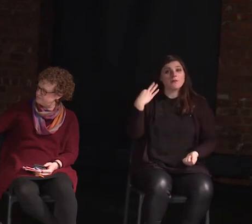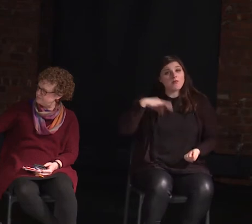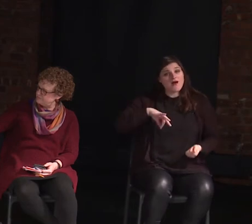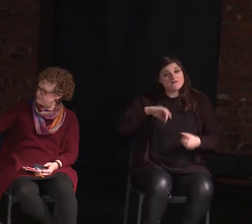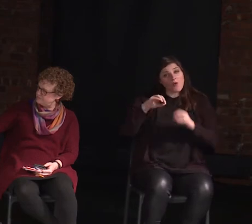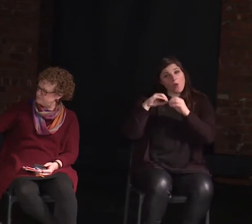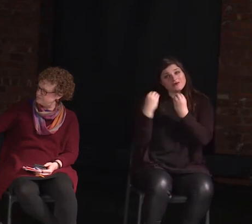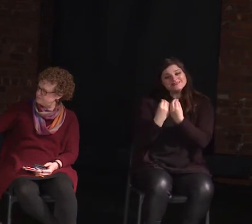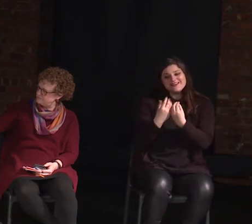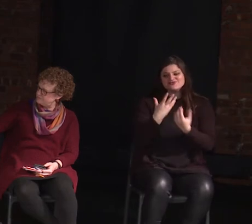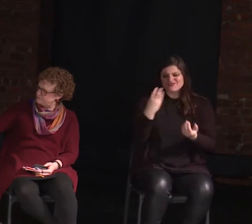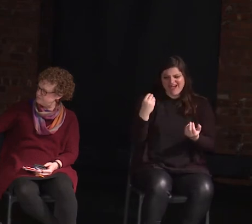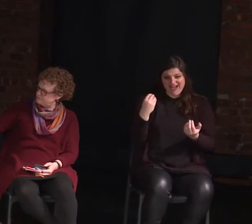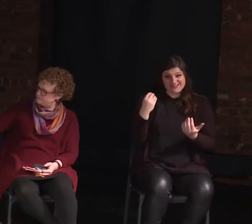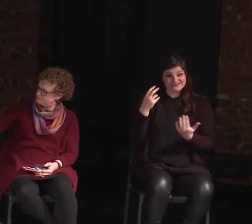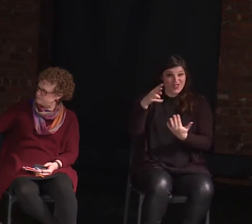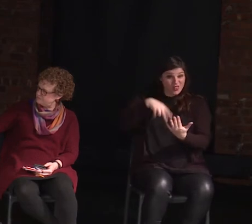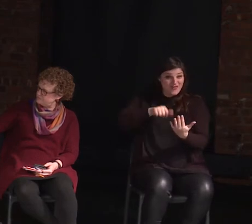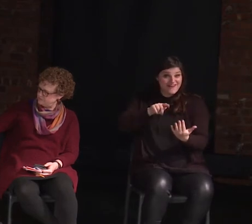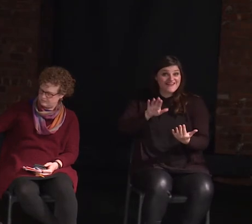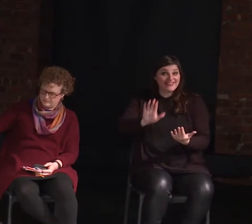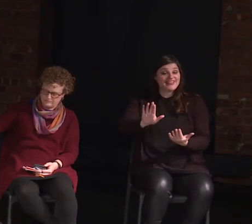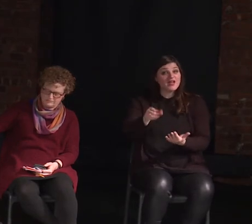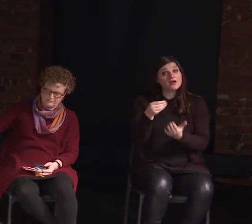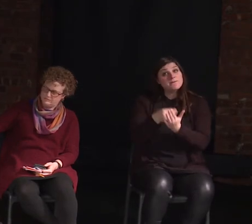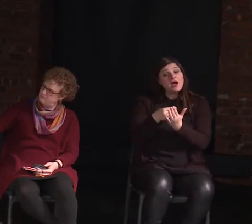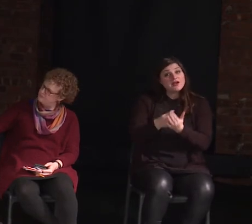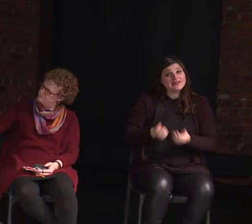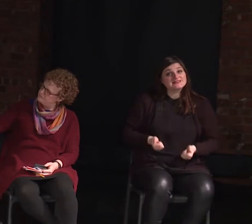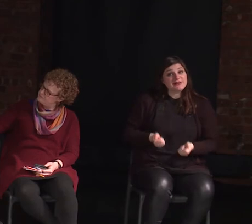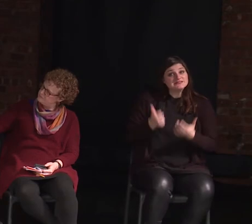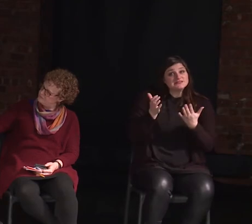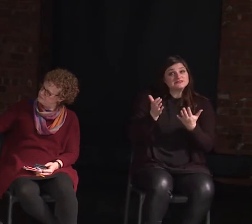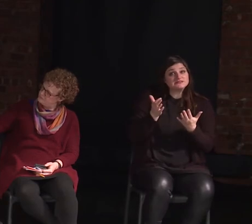expenses because in some ways, one of the things that we're finding, when you don't